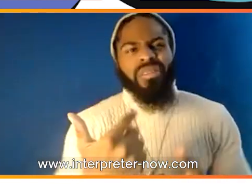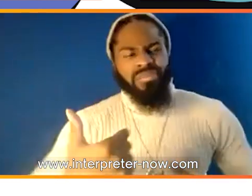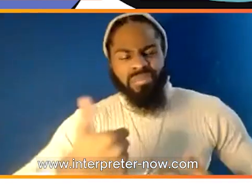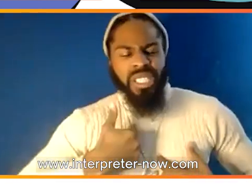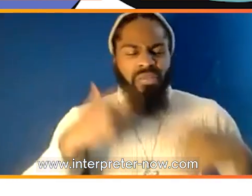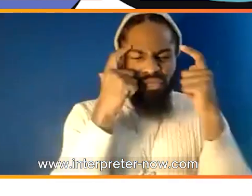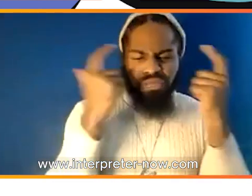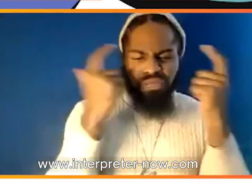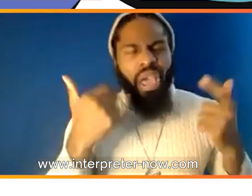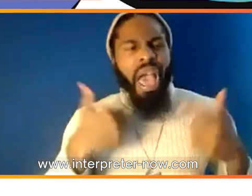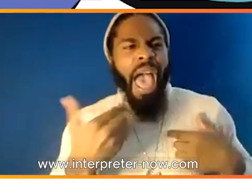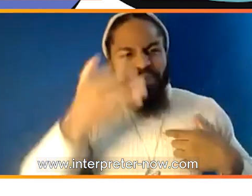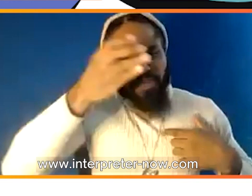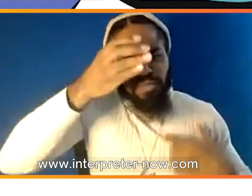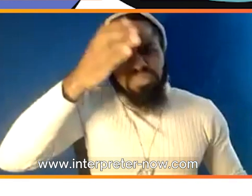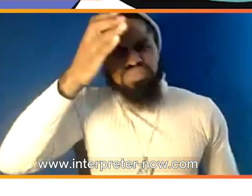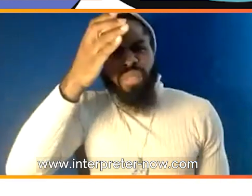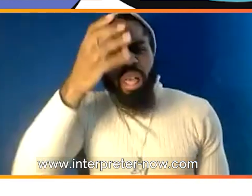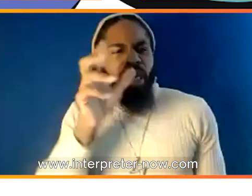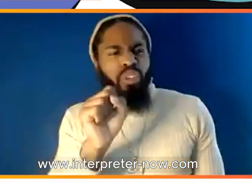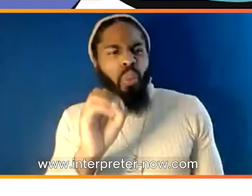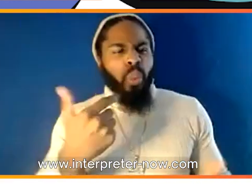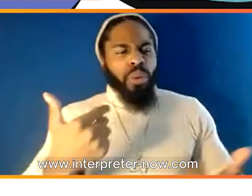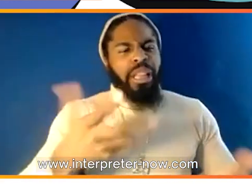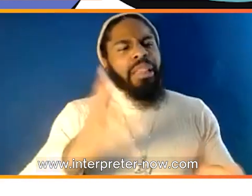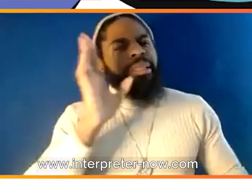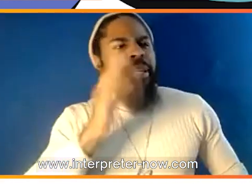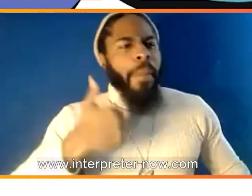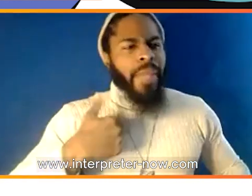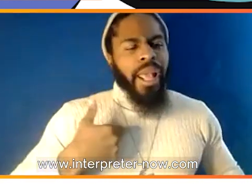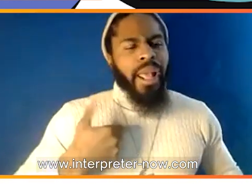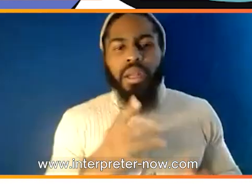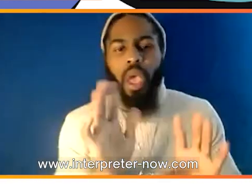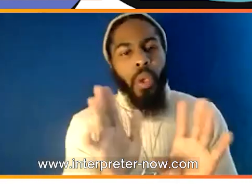does not fly. So if it's just, "Hey, in the meeting yesterday, I recognized you did this,